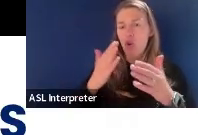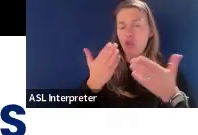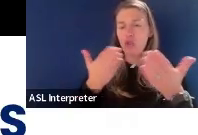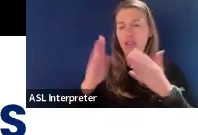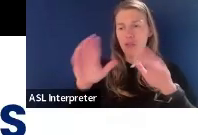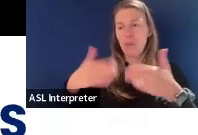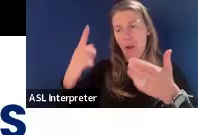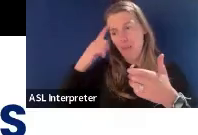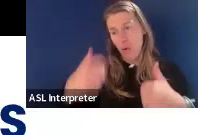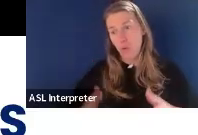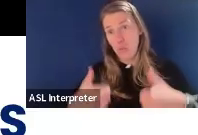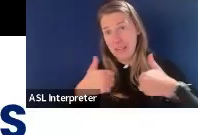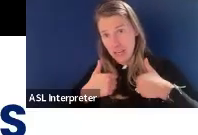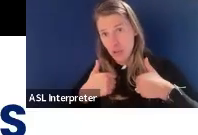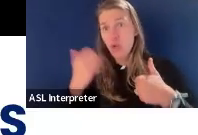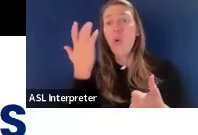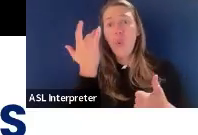for residential because of.